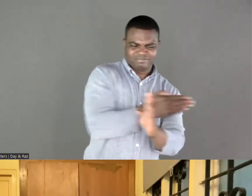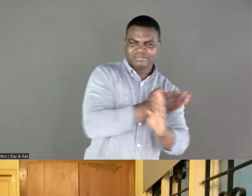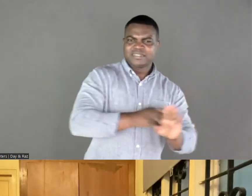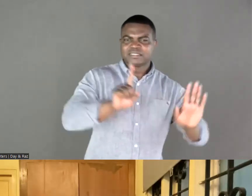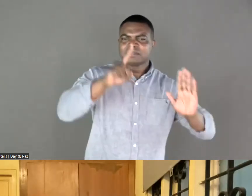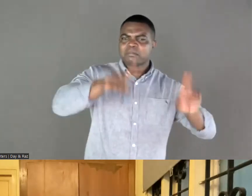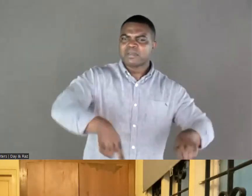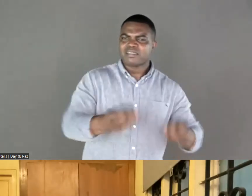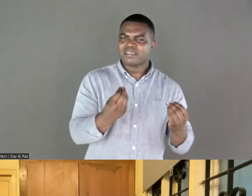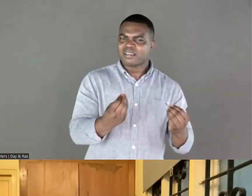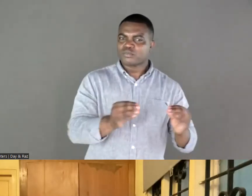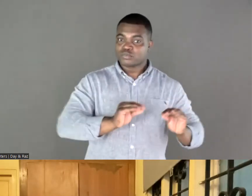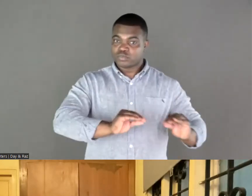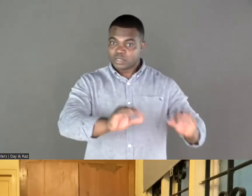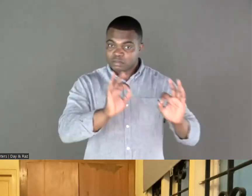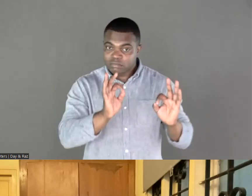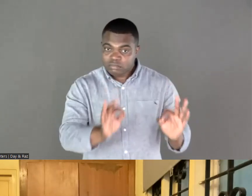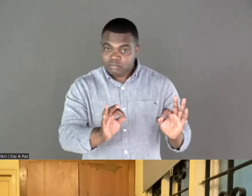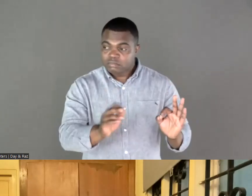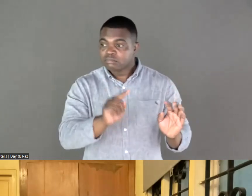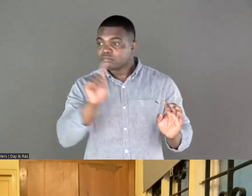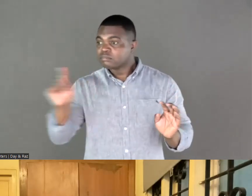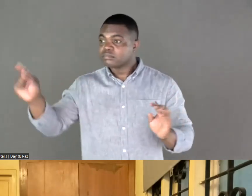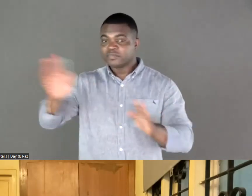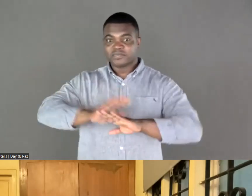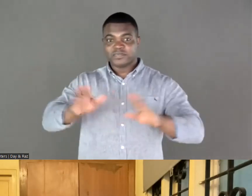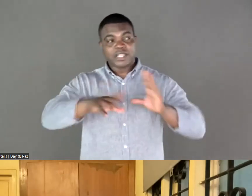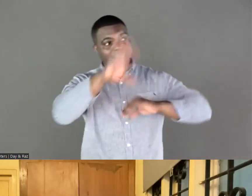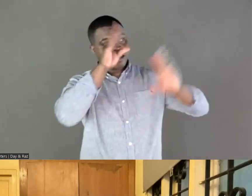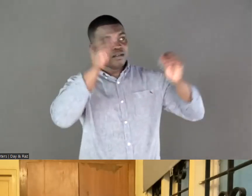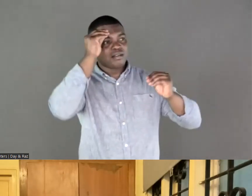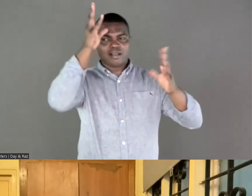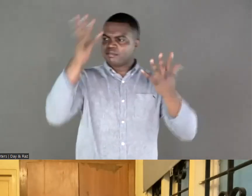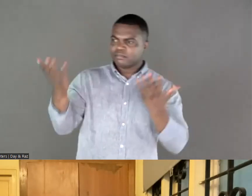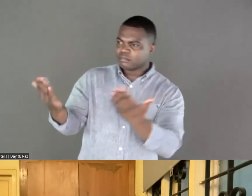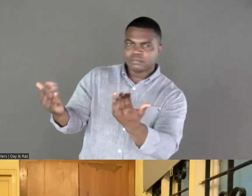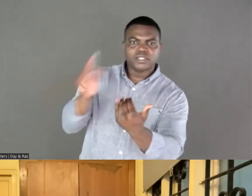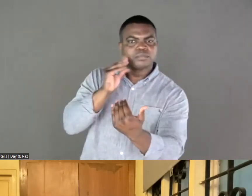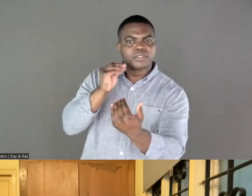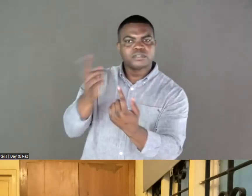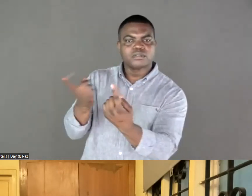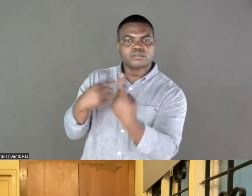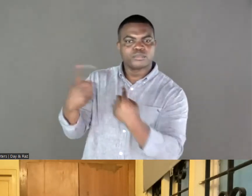this, we were all seized with a global pandemic. That was a true test of all of the humanitarian